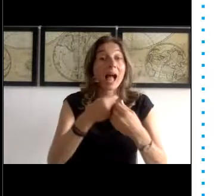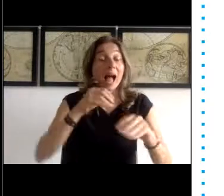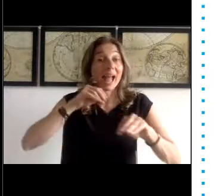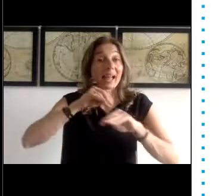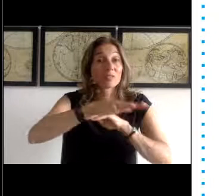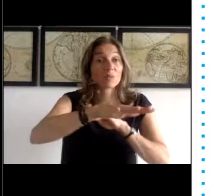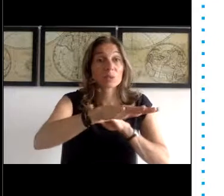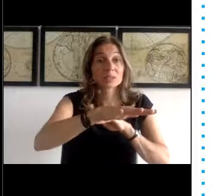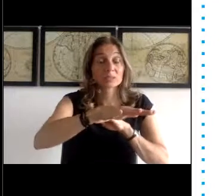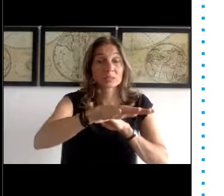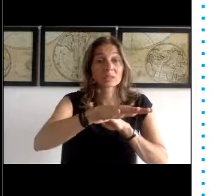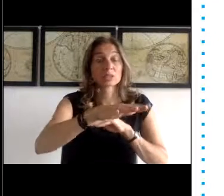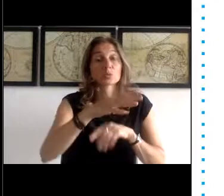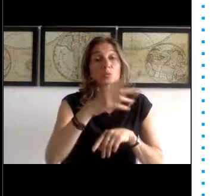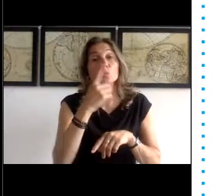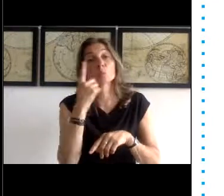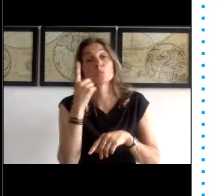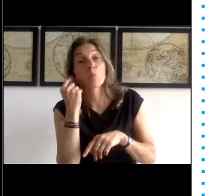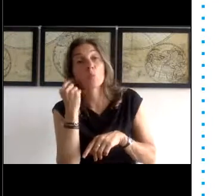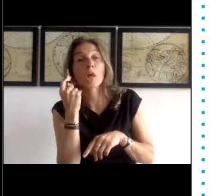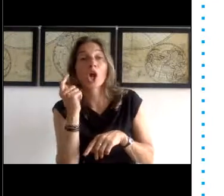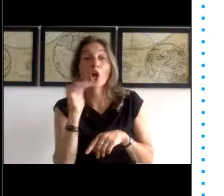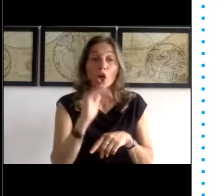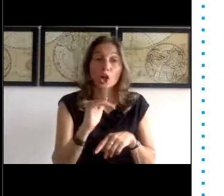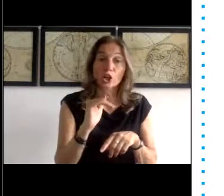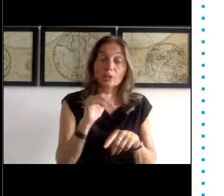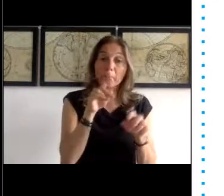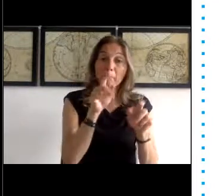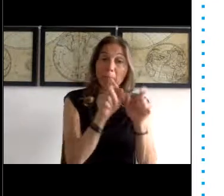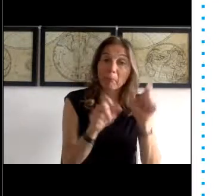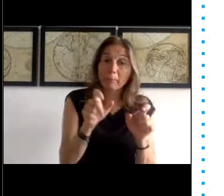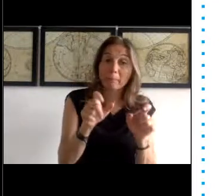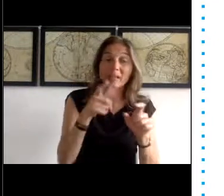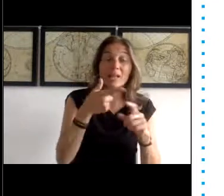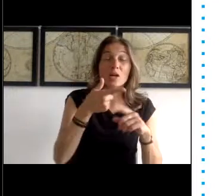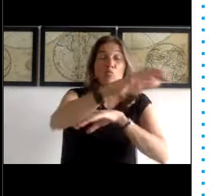No doubt this is changing and in Spain the organisation called SEPIE